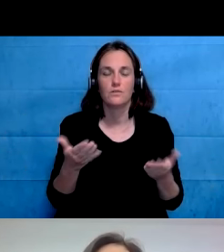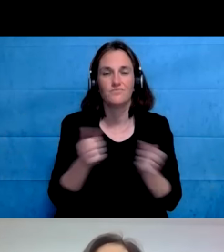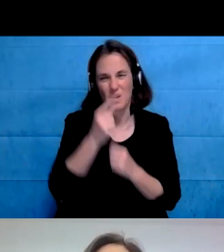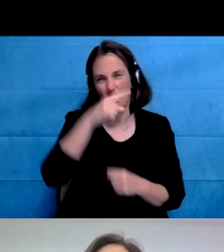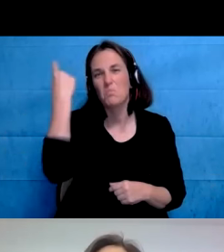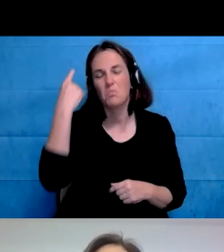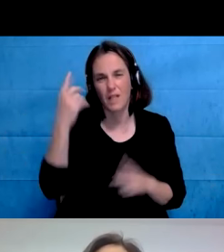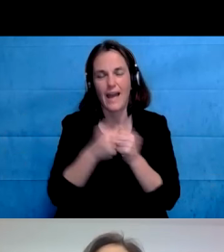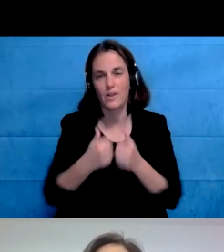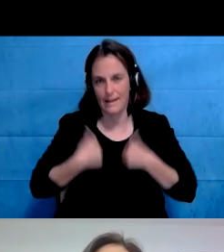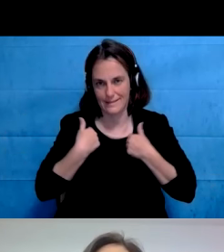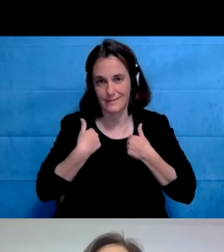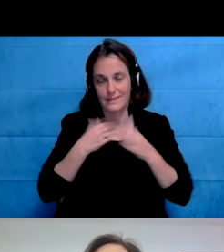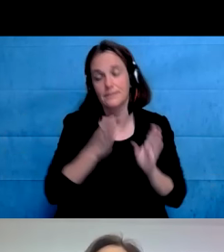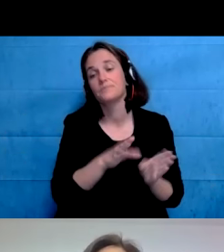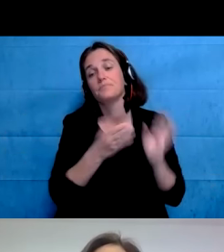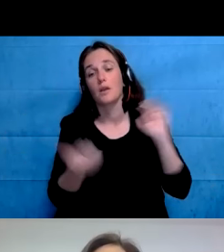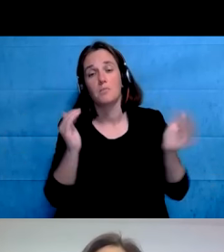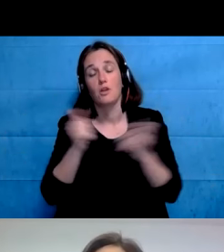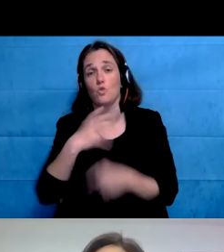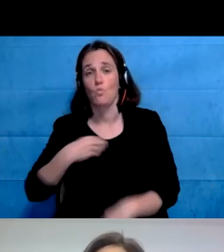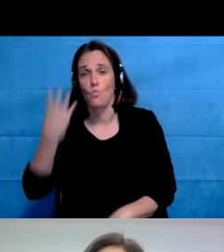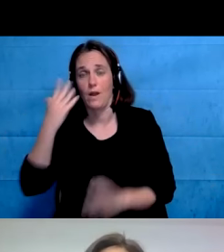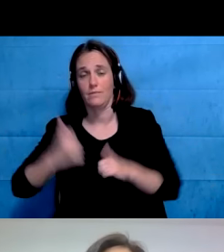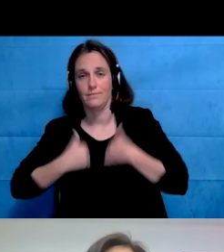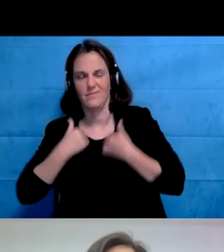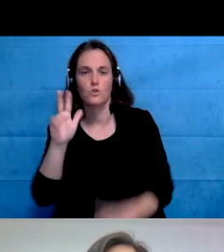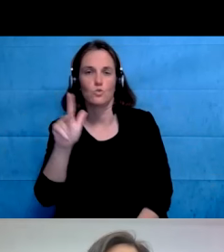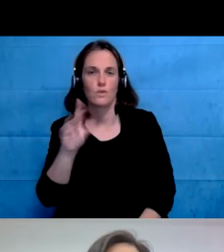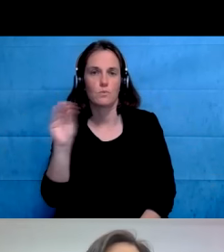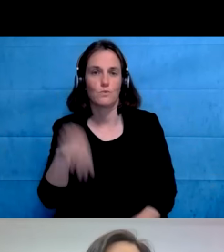Whereas White residents, it was only 23% of the time.